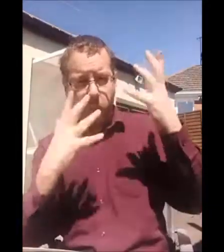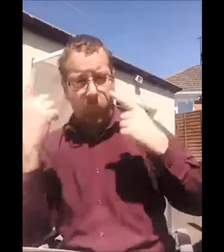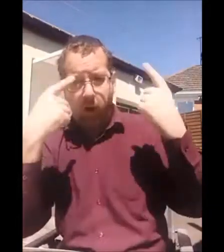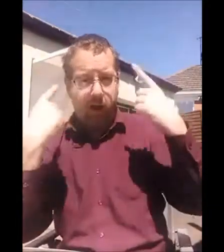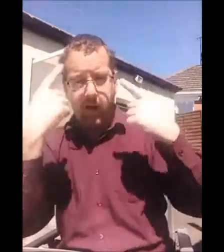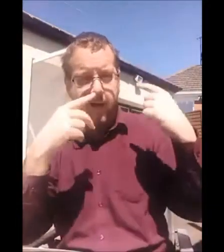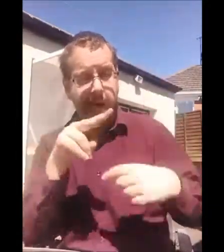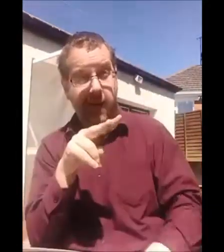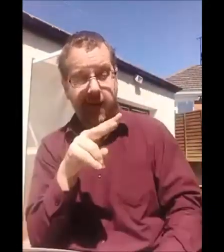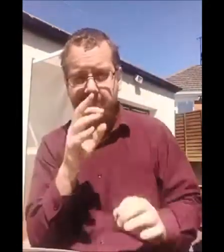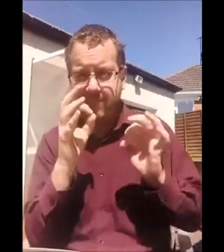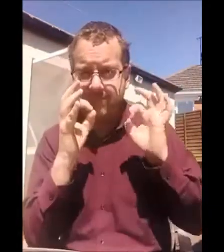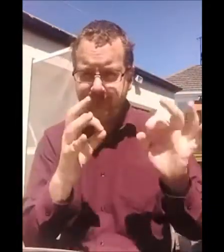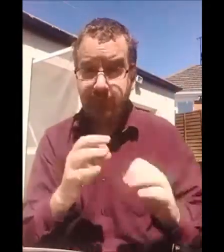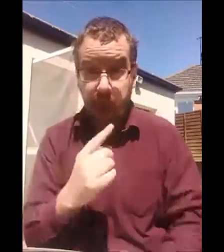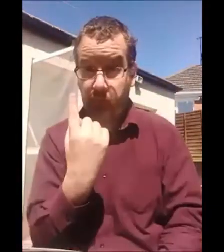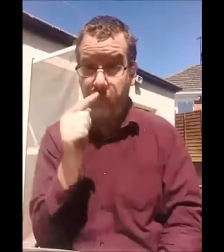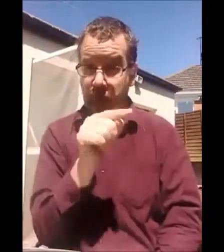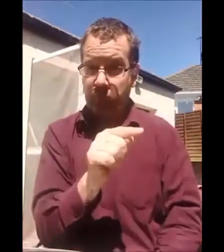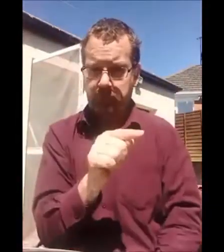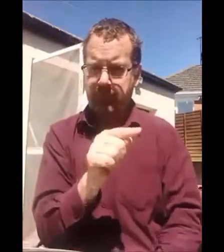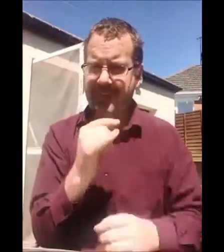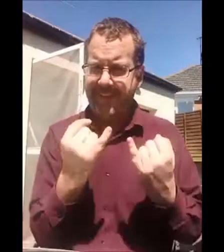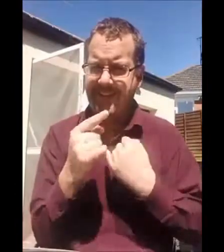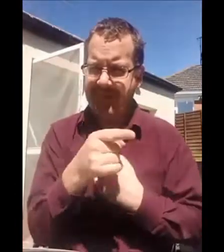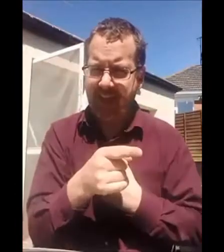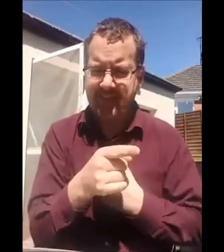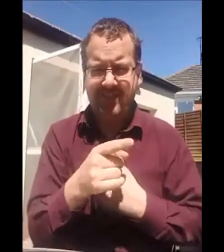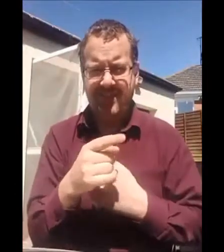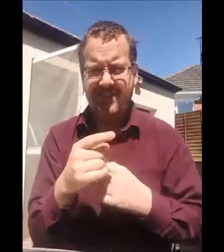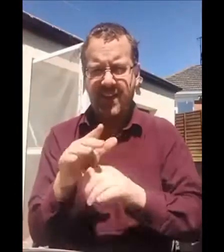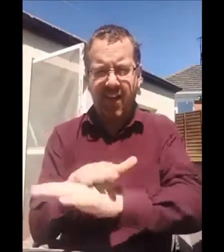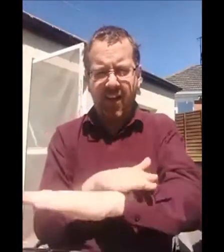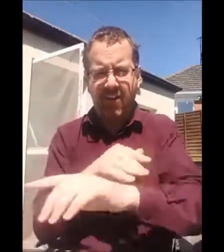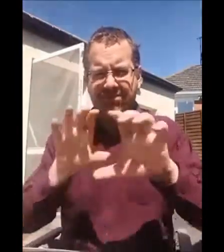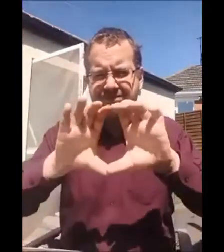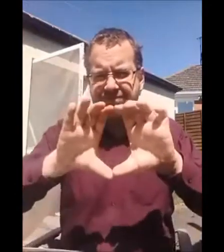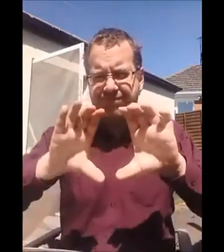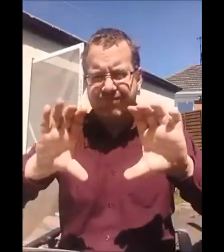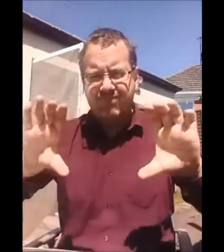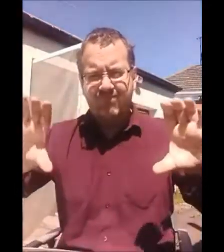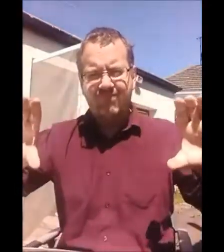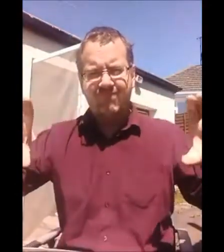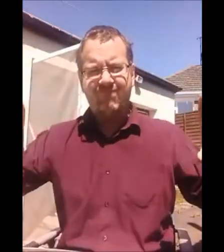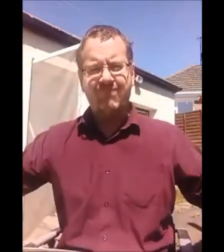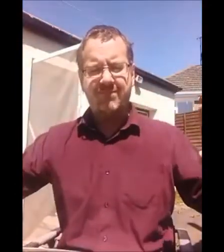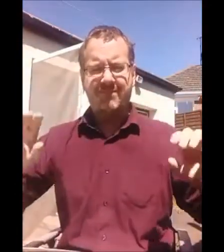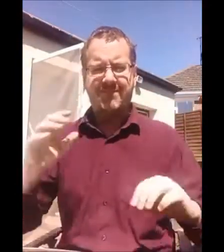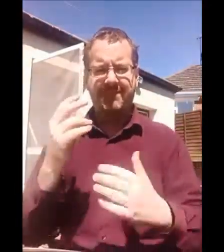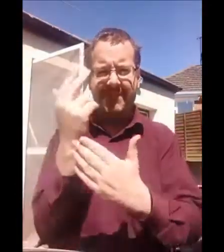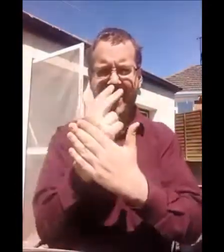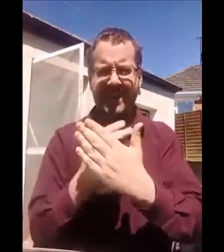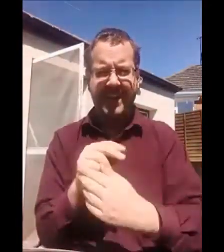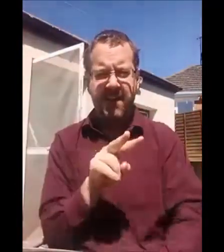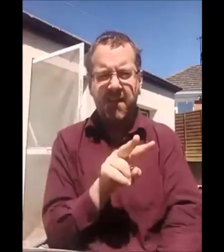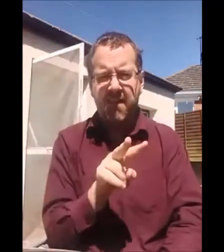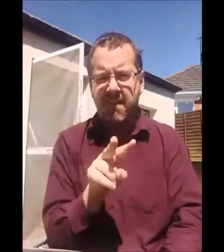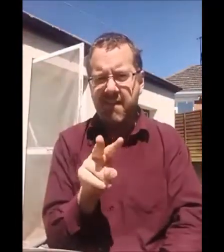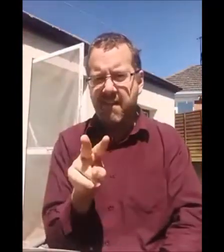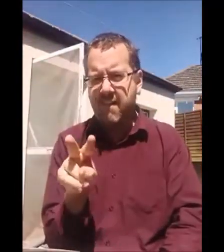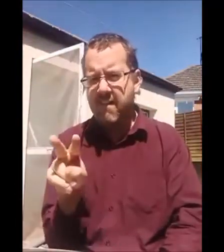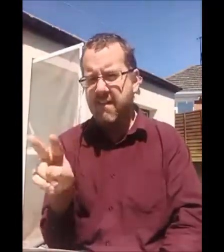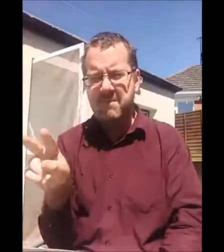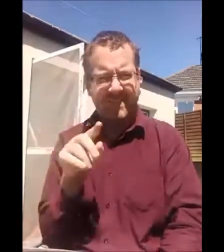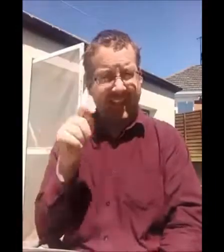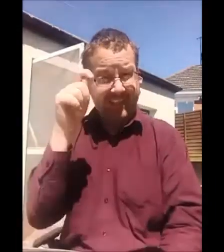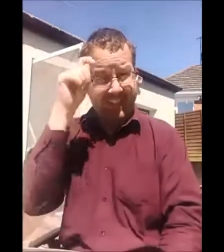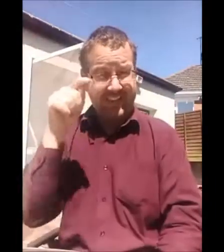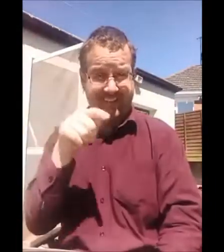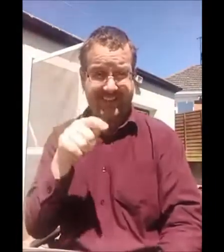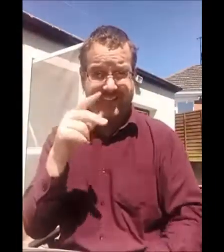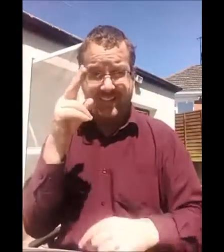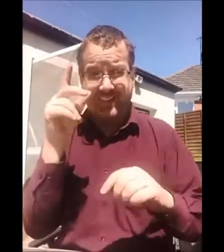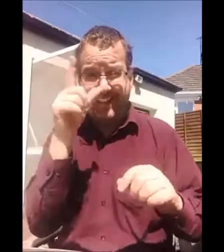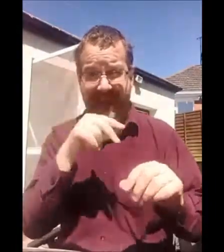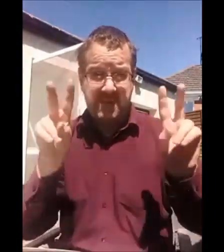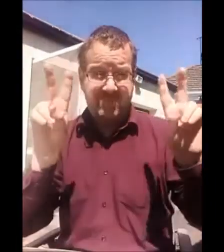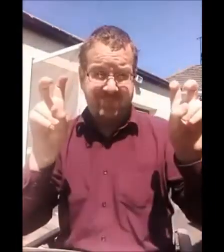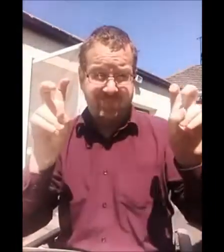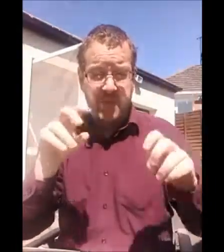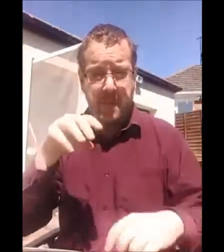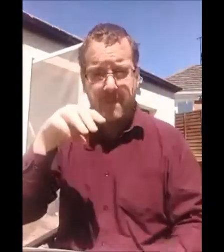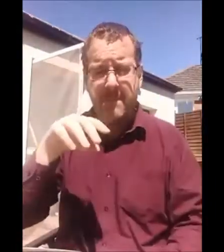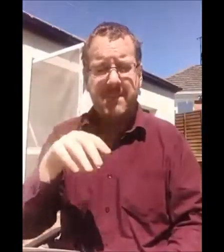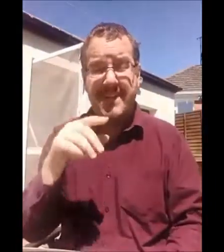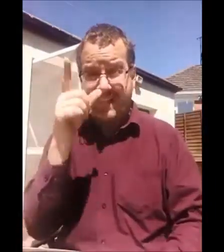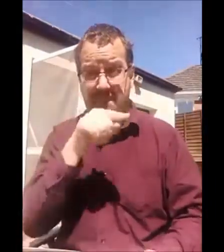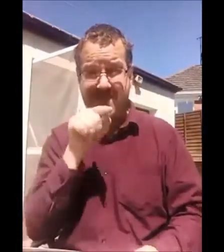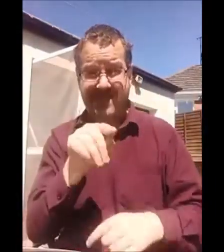and this is one of those pieces. It's this long painting and I think the kind of painting that it is,